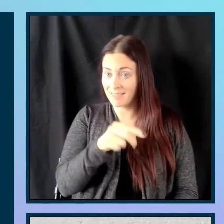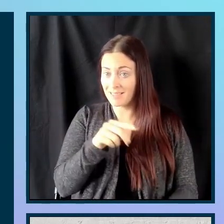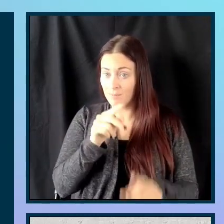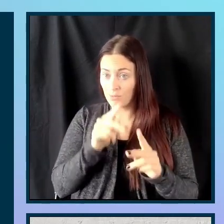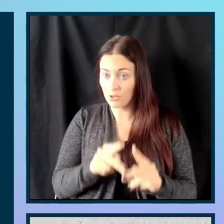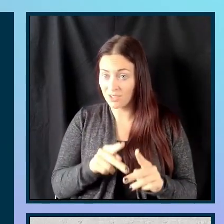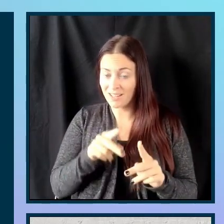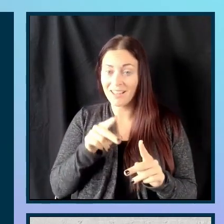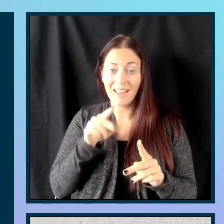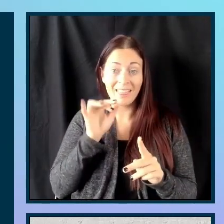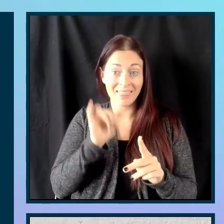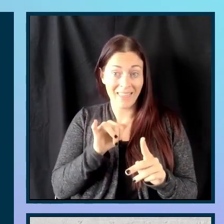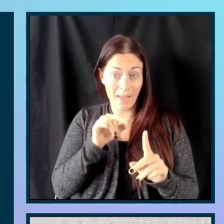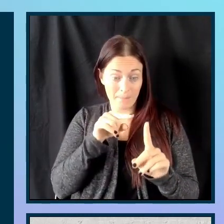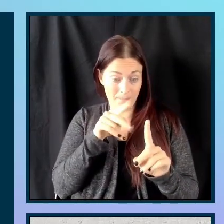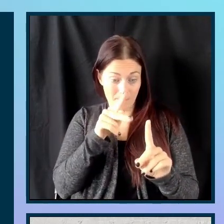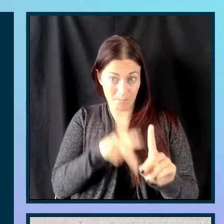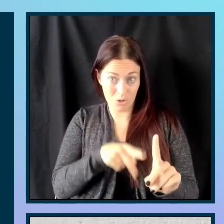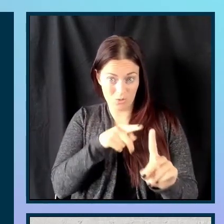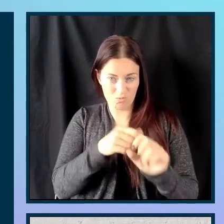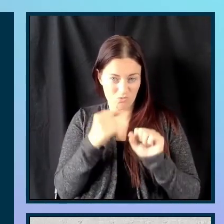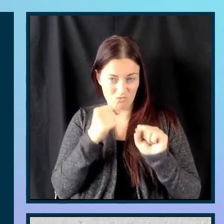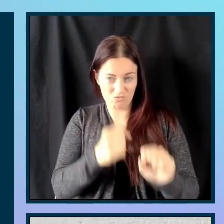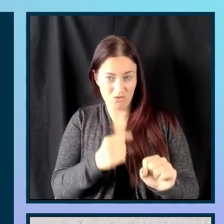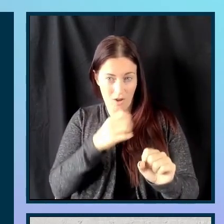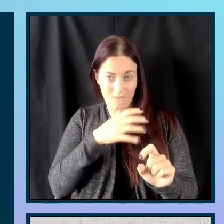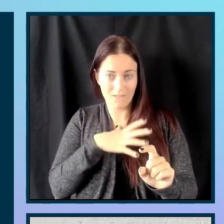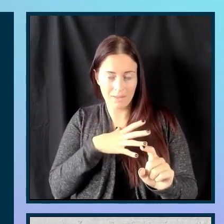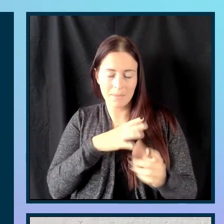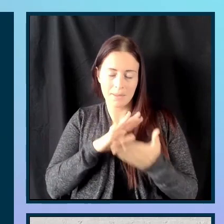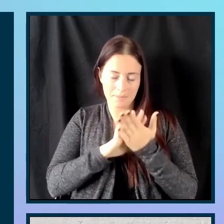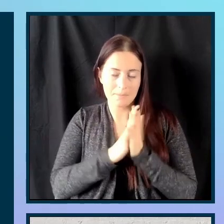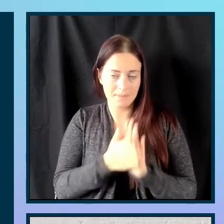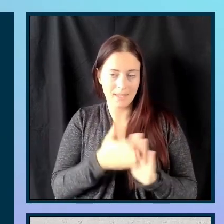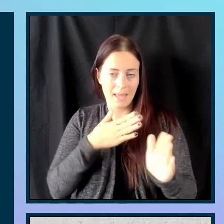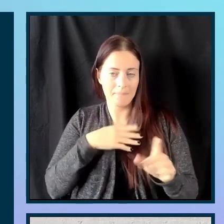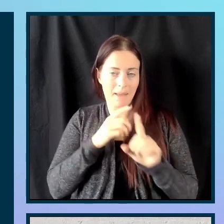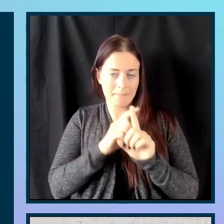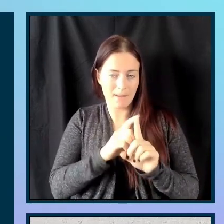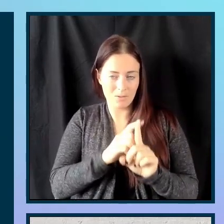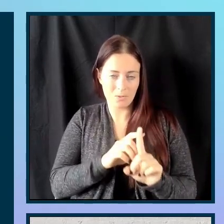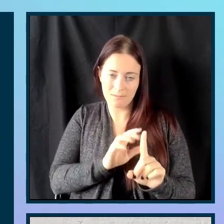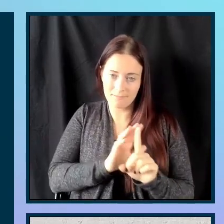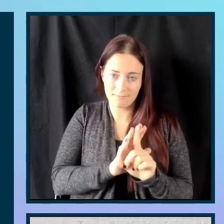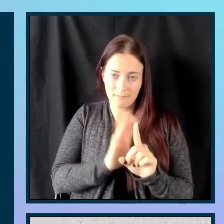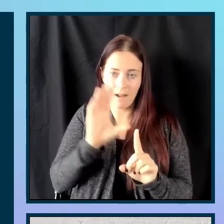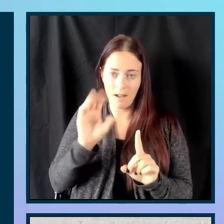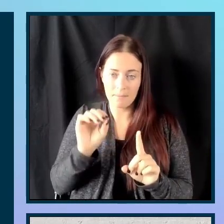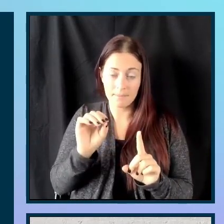at the company. Here was my mentor. Over the next year, with her support,